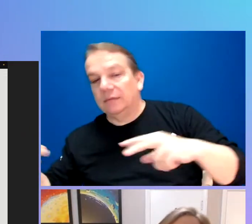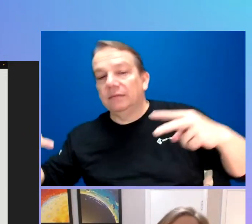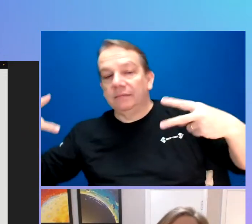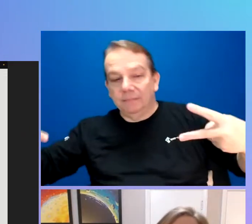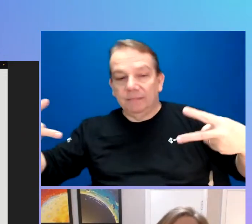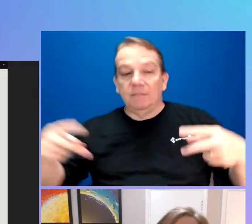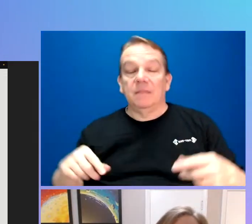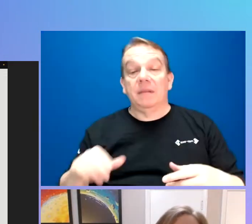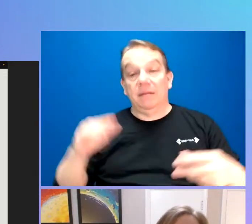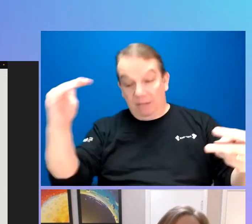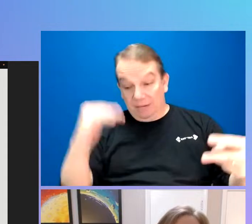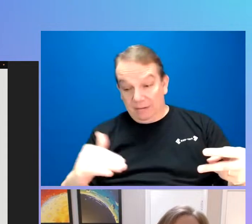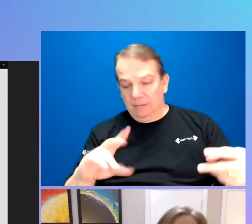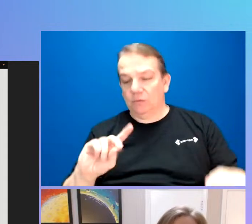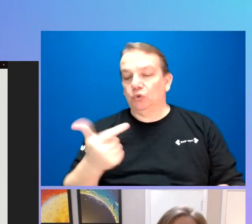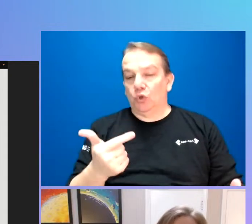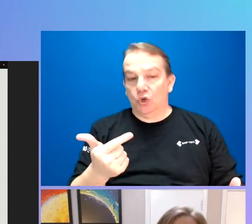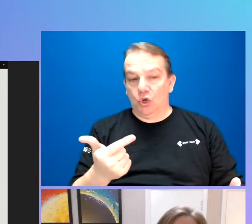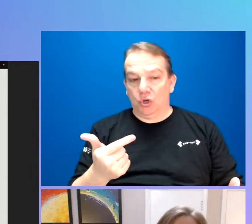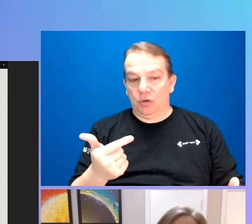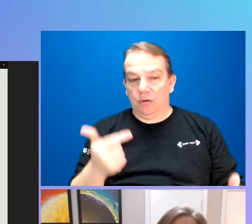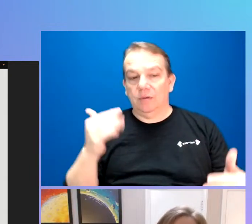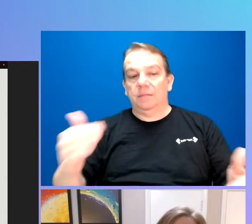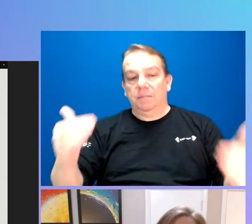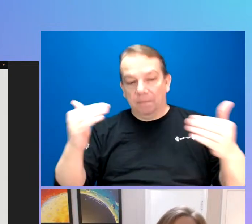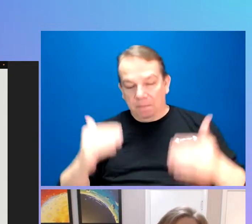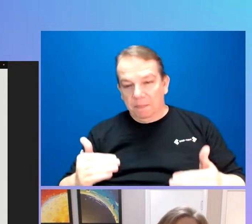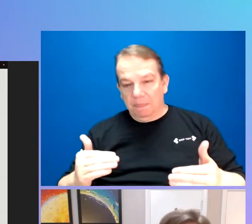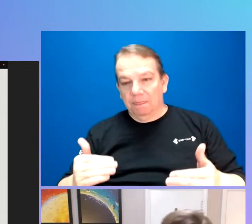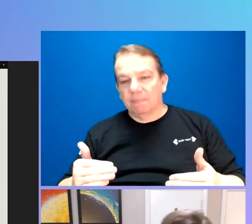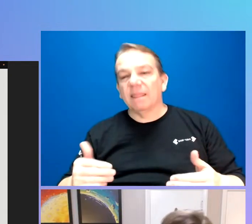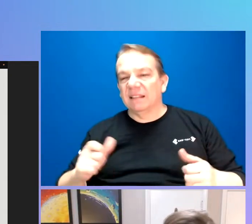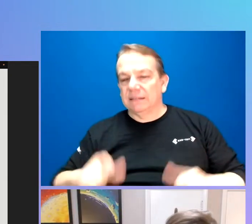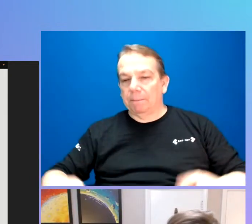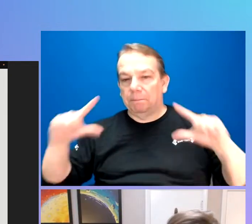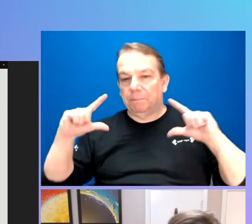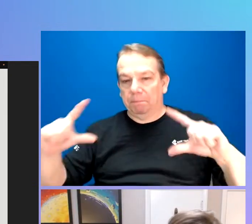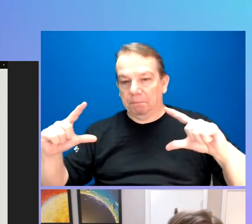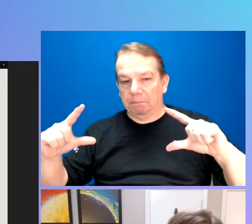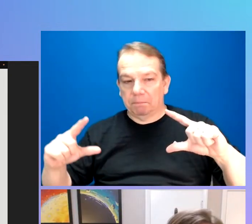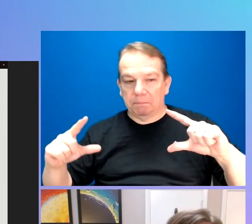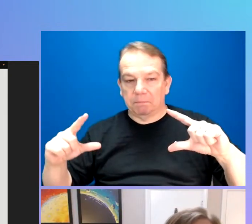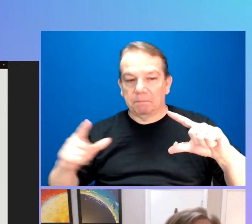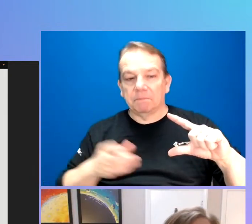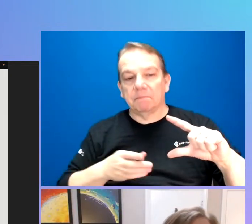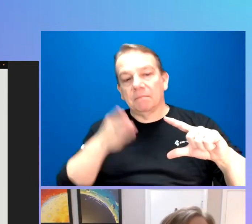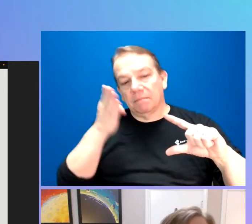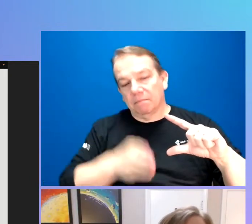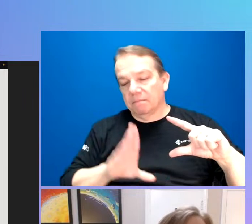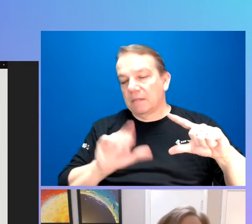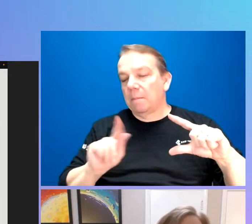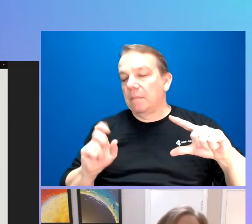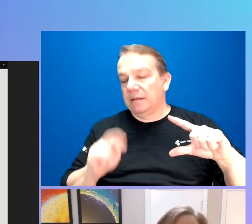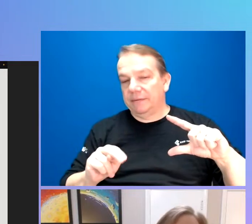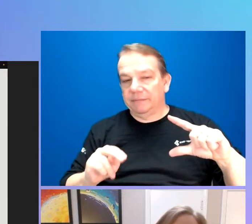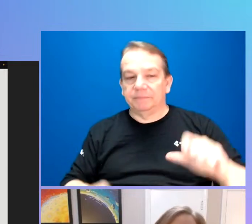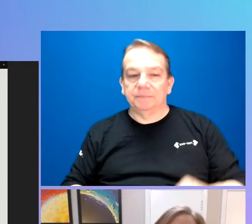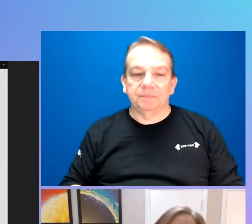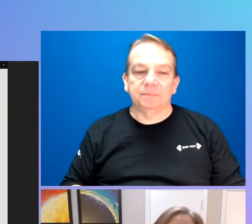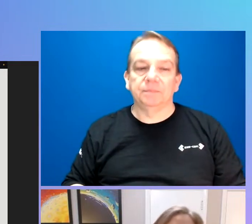have the text dogs, and then we have the end button tag. Okay,